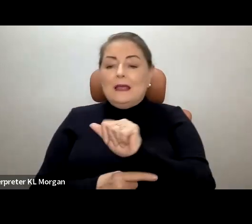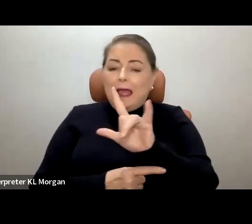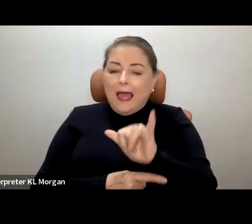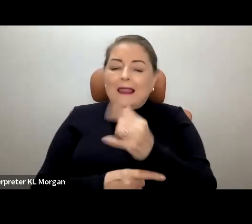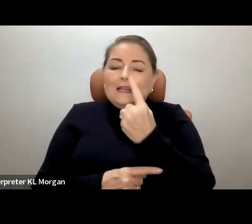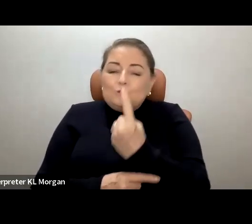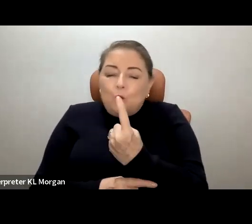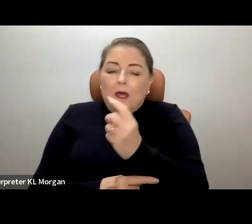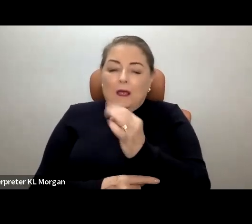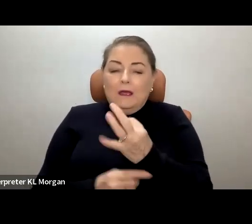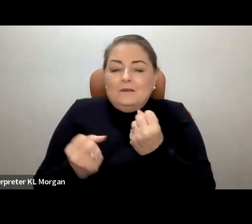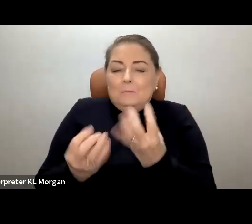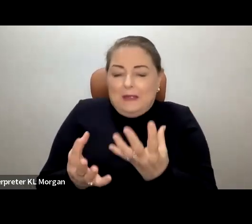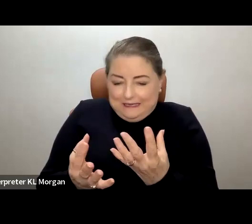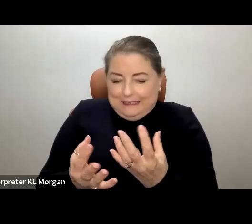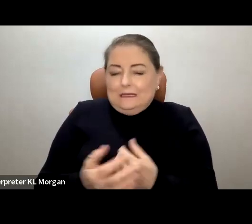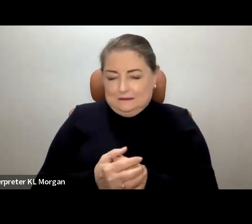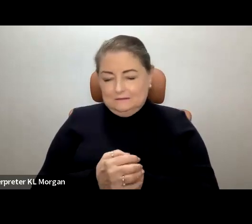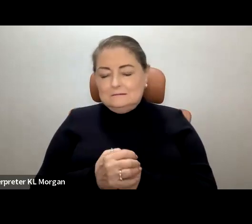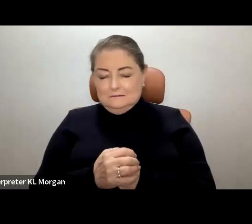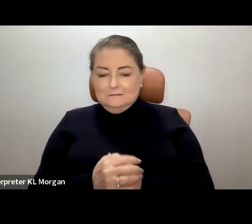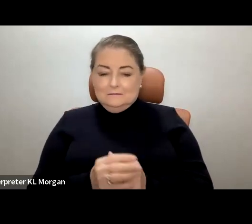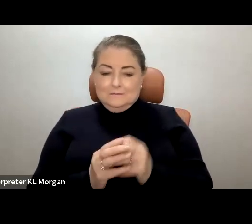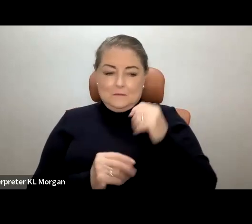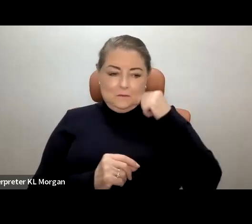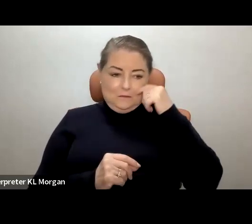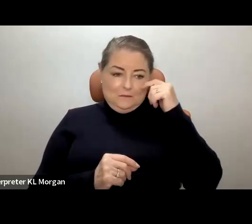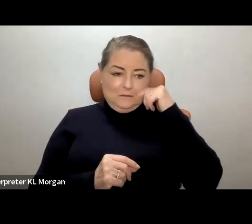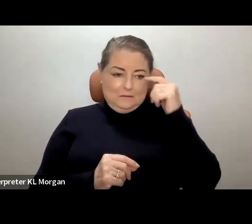Right? It's should be part of a larger strategy. It shouldn't be